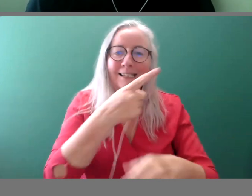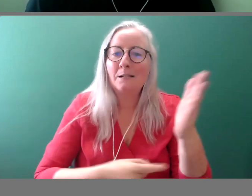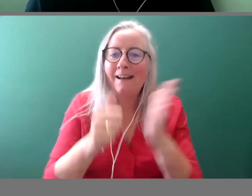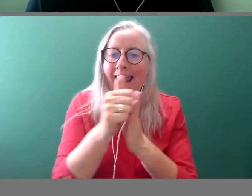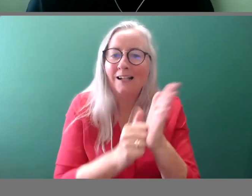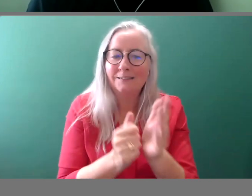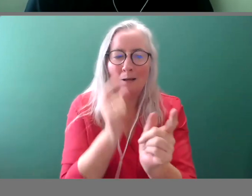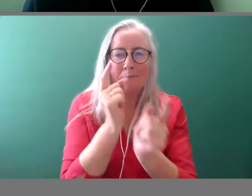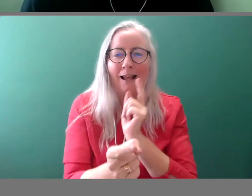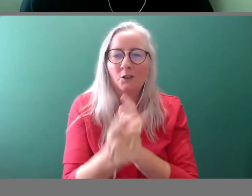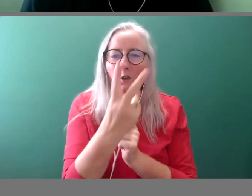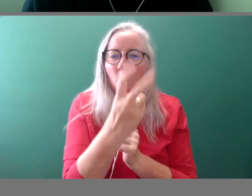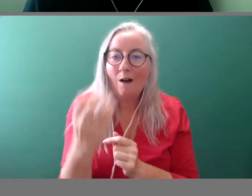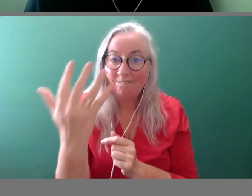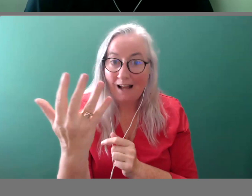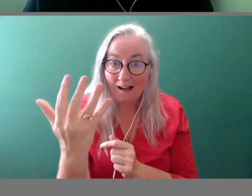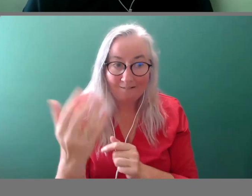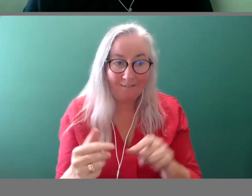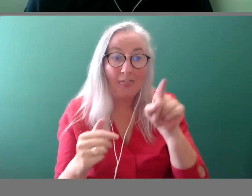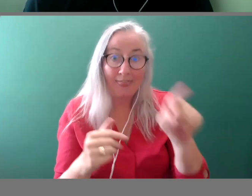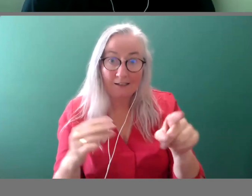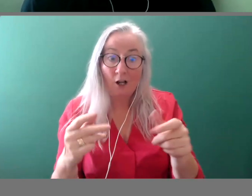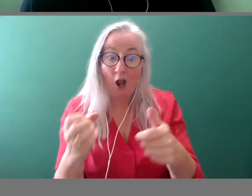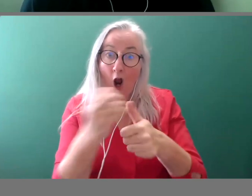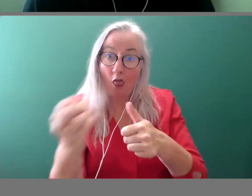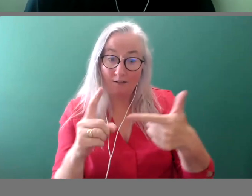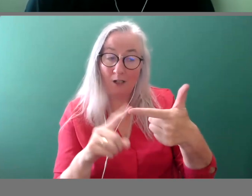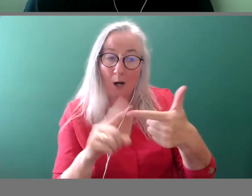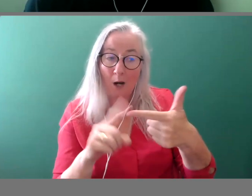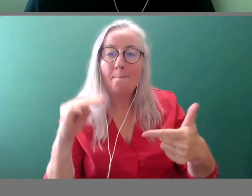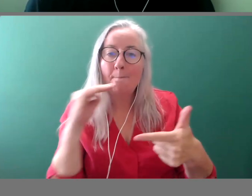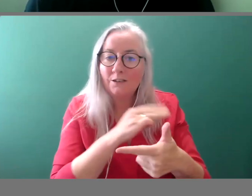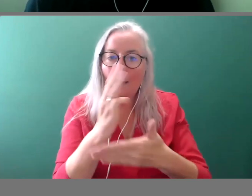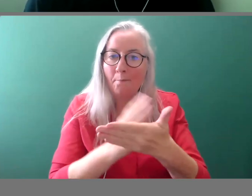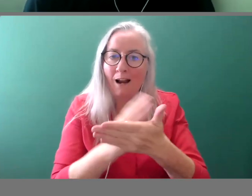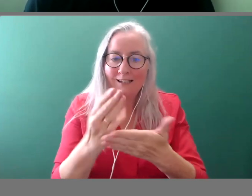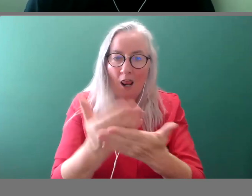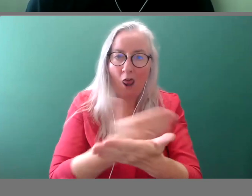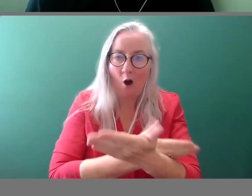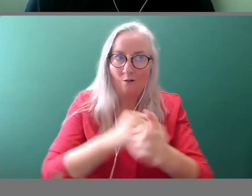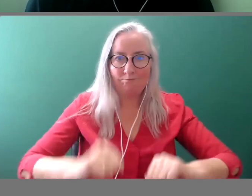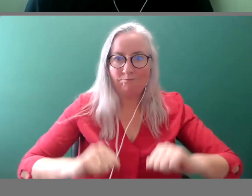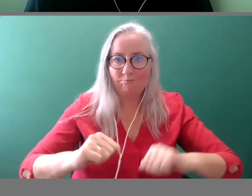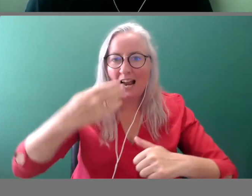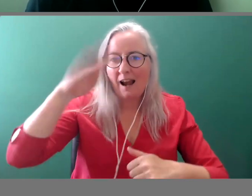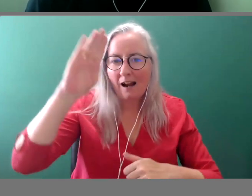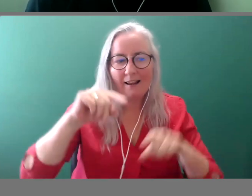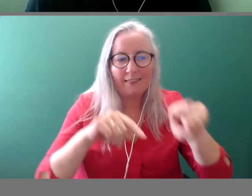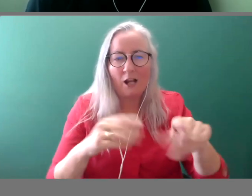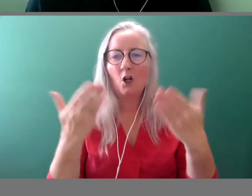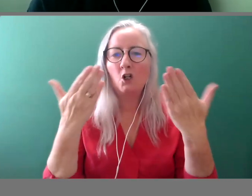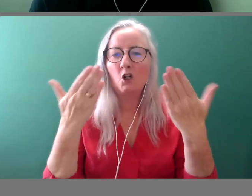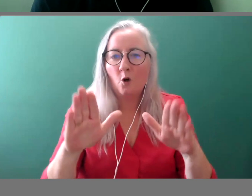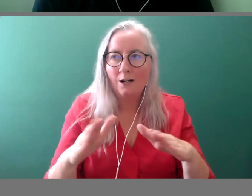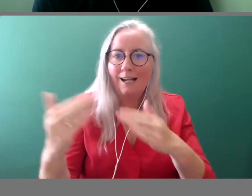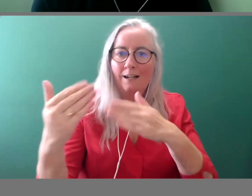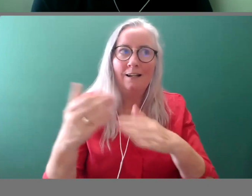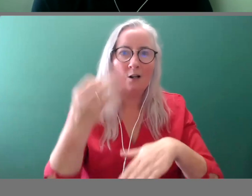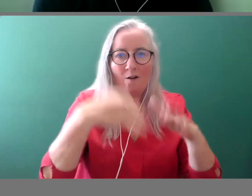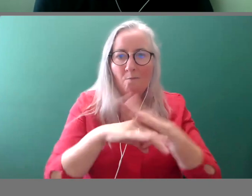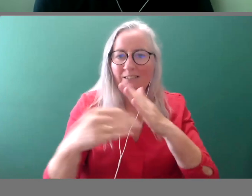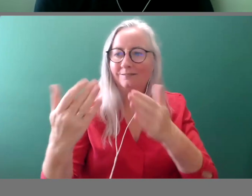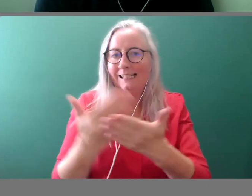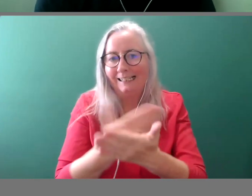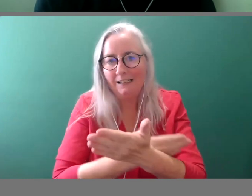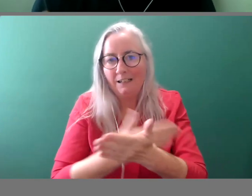2005. A really critical central plank of legislation in Ireland and this includes